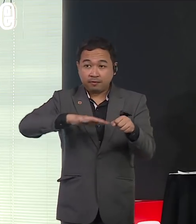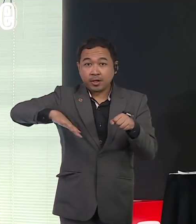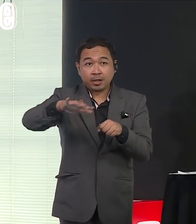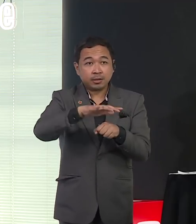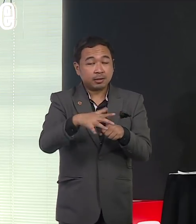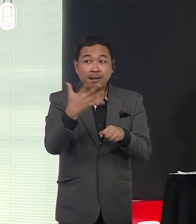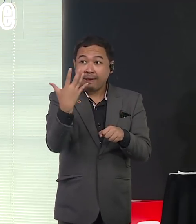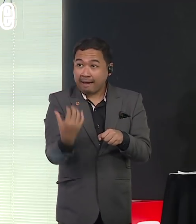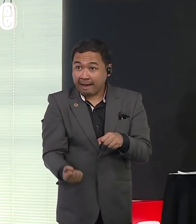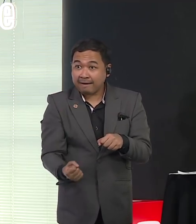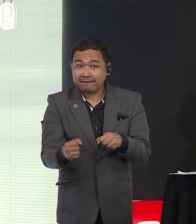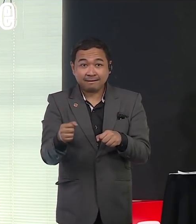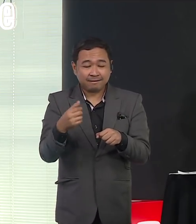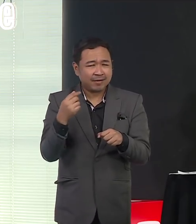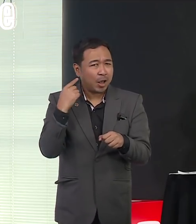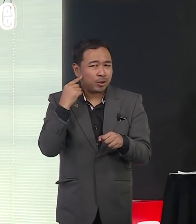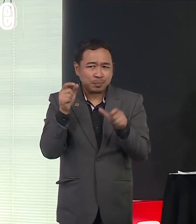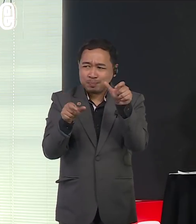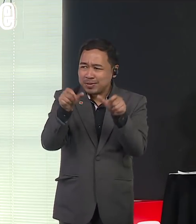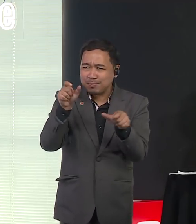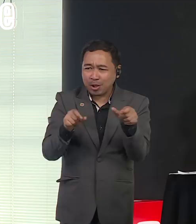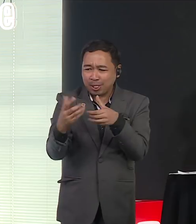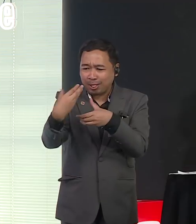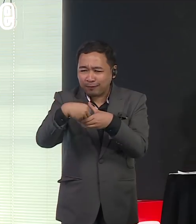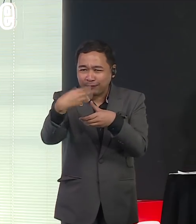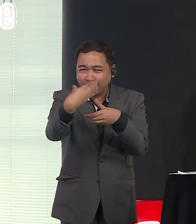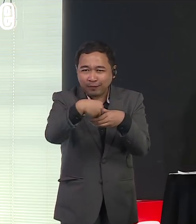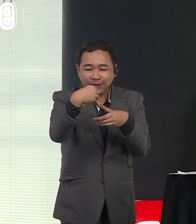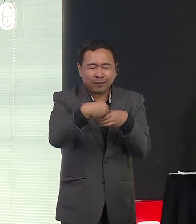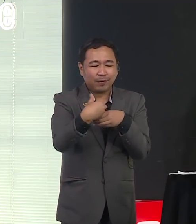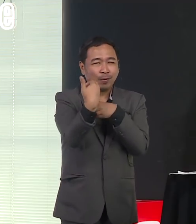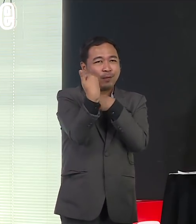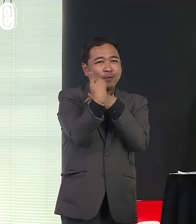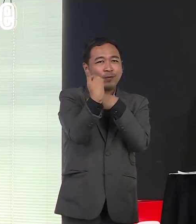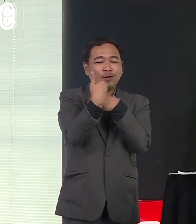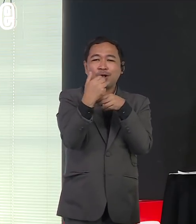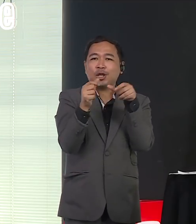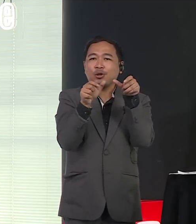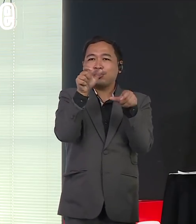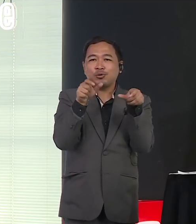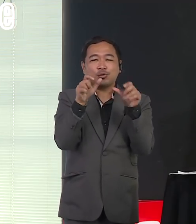AI, that is for everybody, especially for the YouTube. Here this is for the YouTube studio